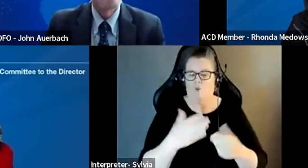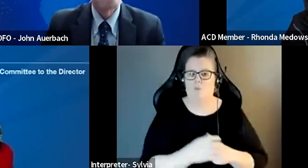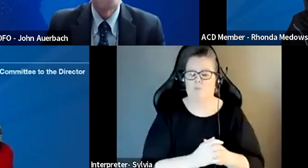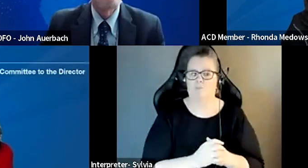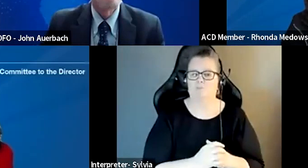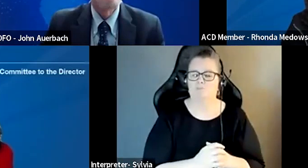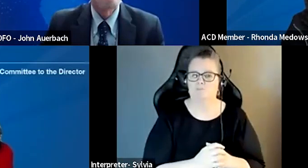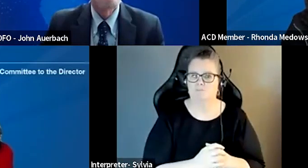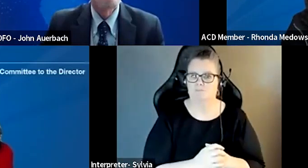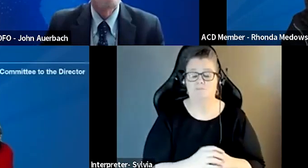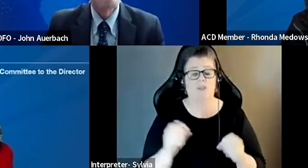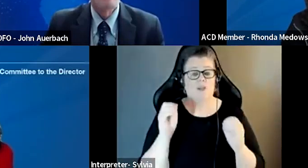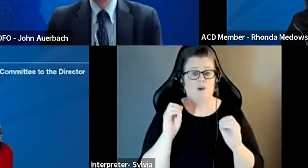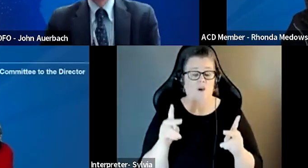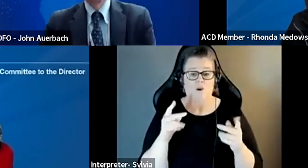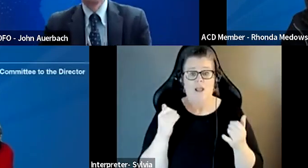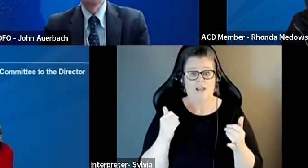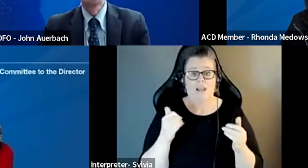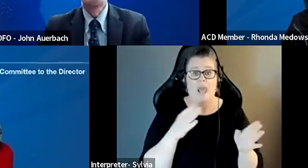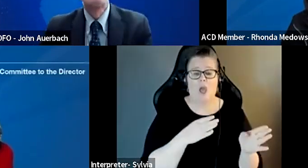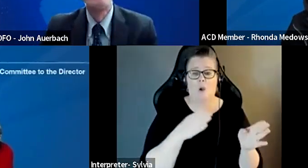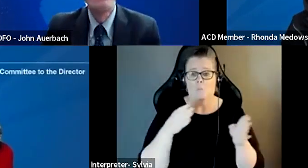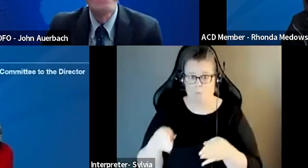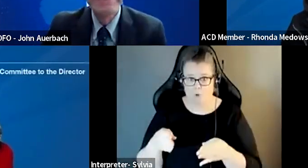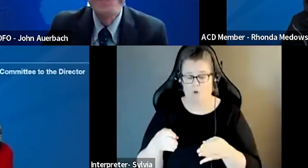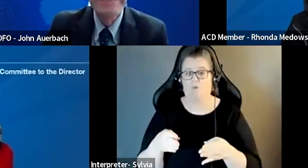Okay. We're now moving to our last topic for the day.